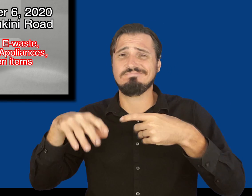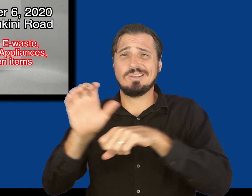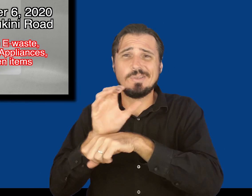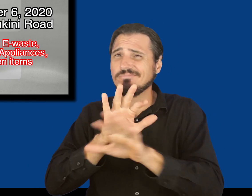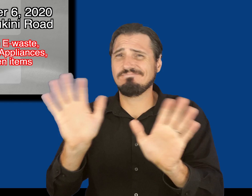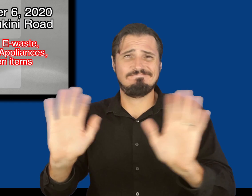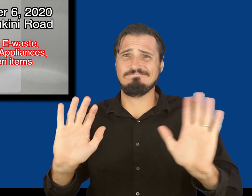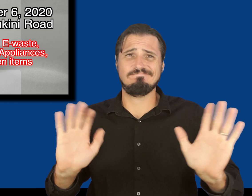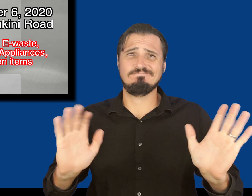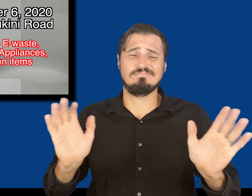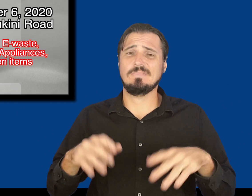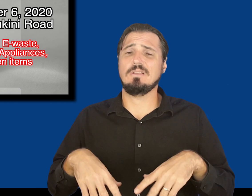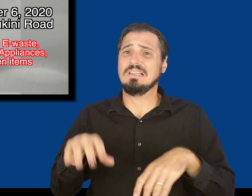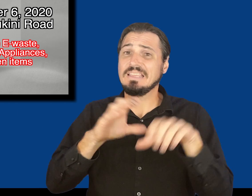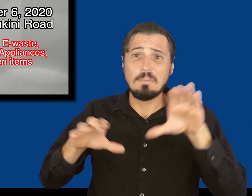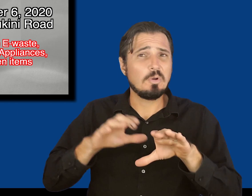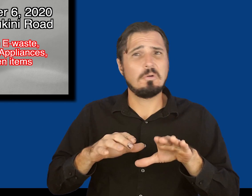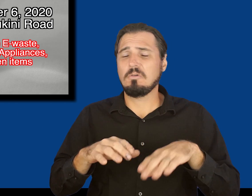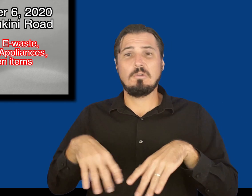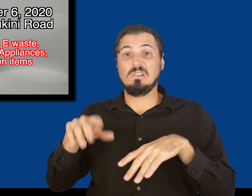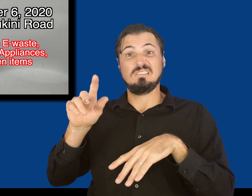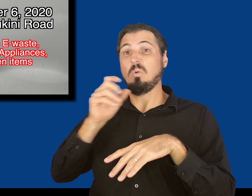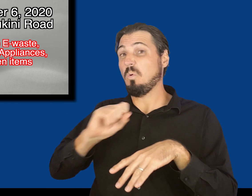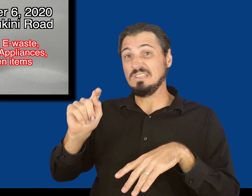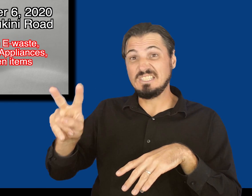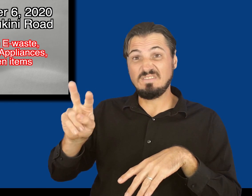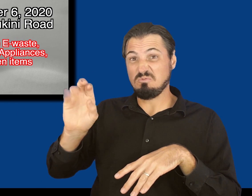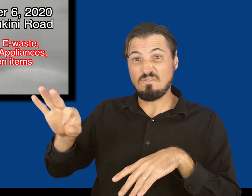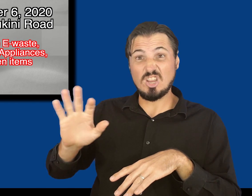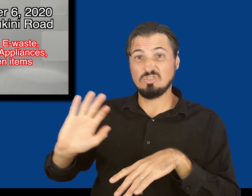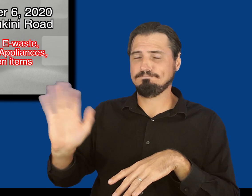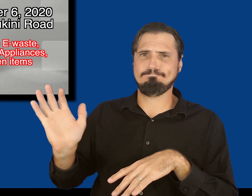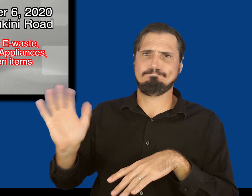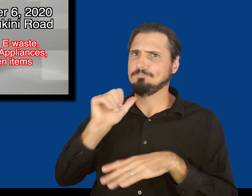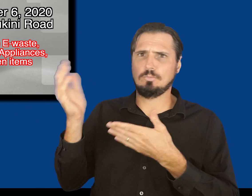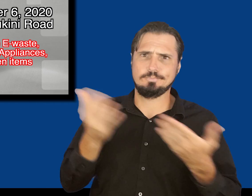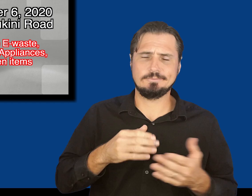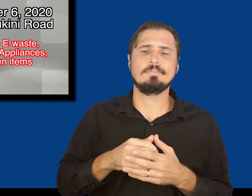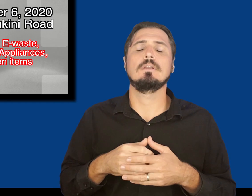or broken items the Salvation Army also offers pick up services to thrift stores and businesses,